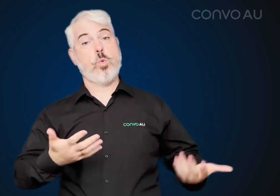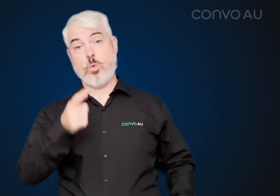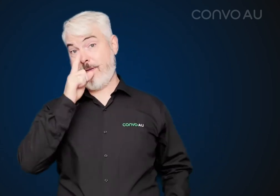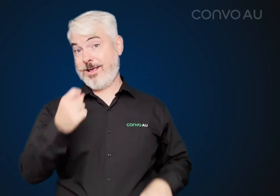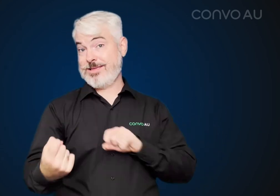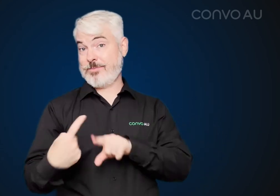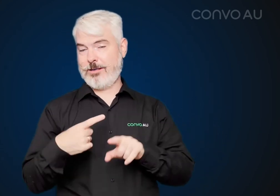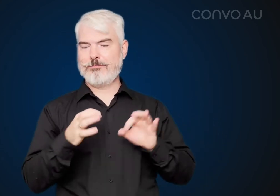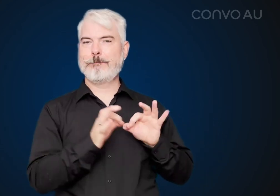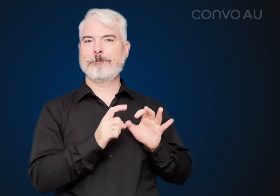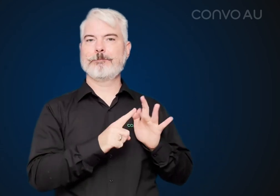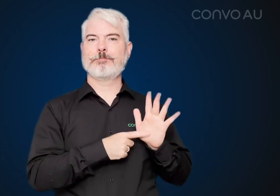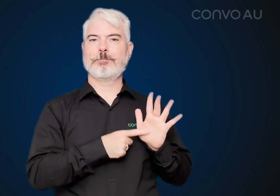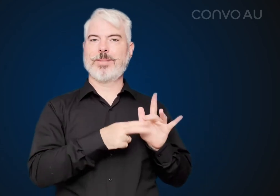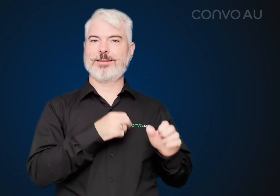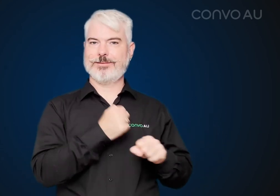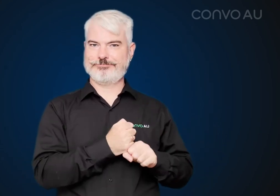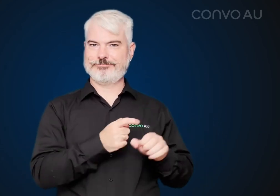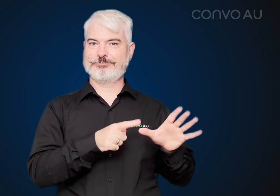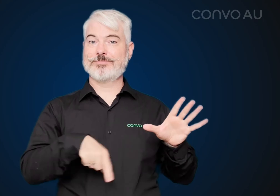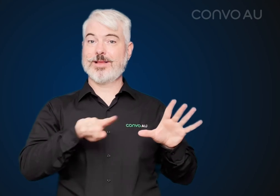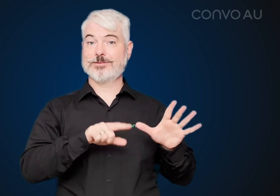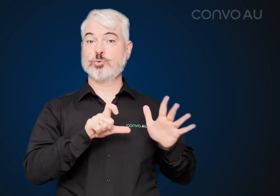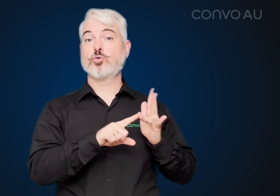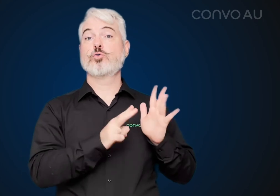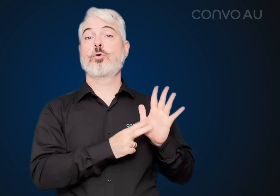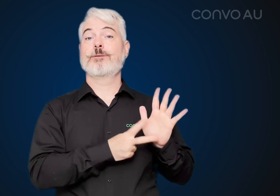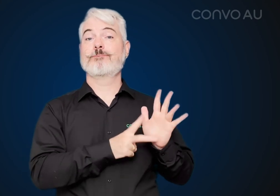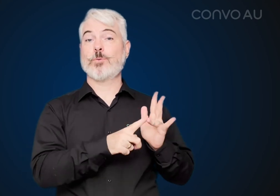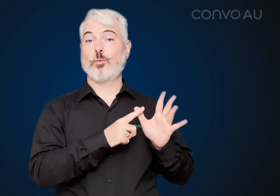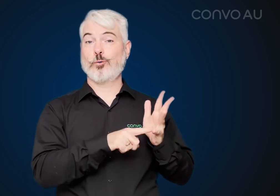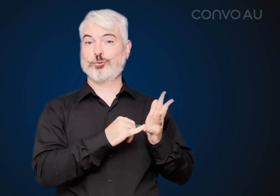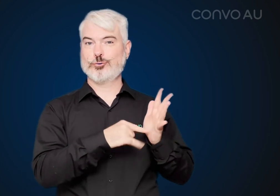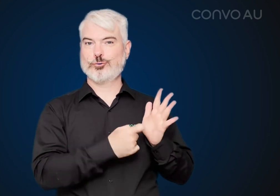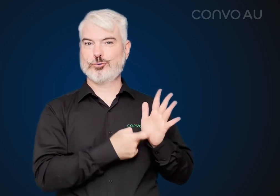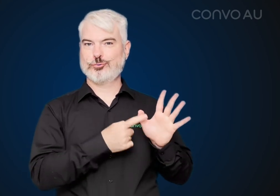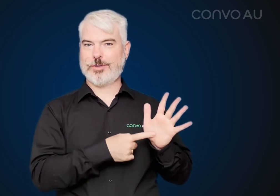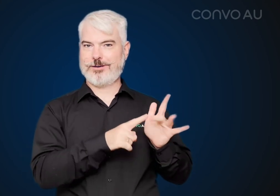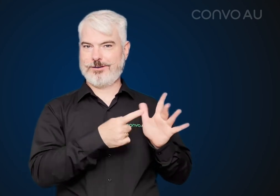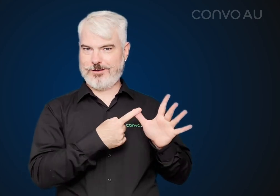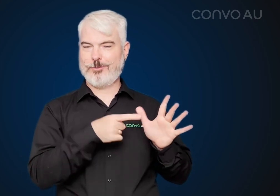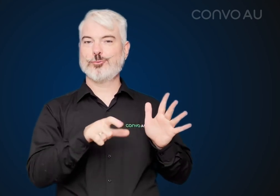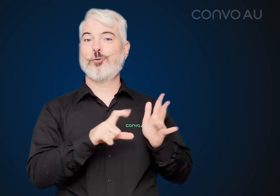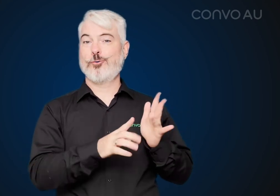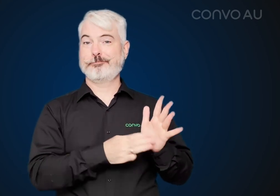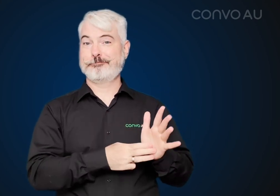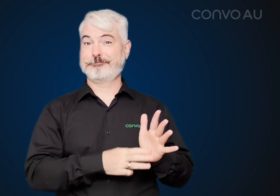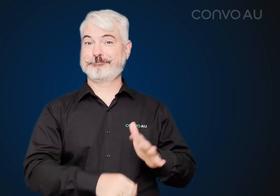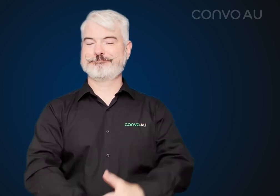or email us on billing@convoaustralia.com.